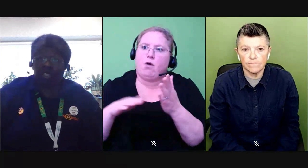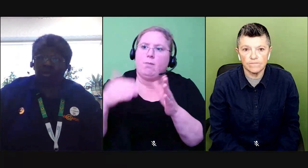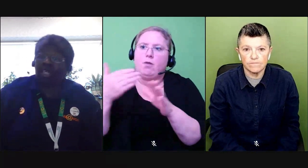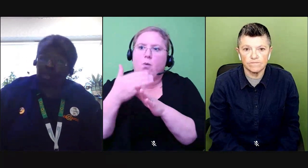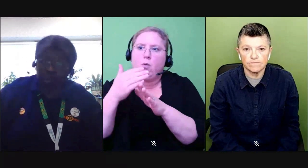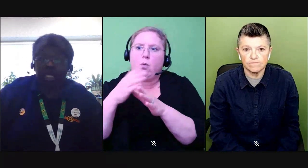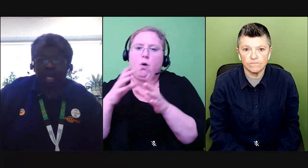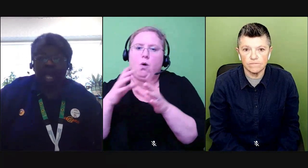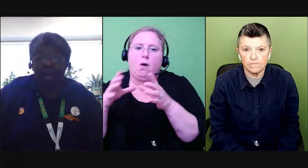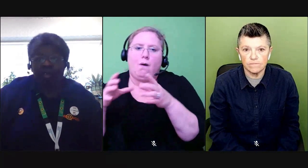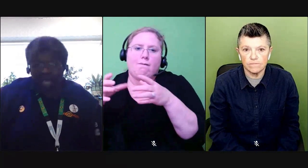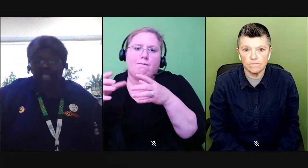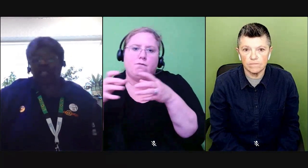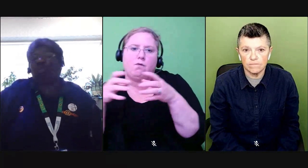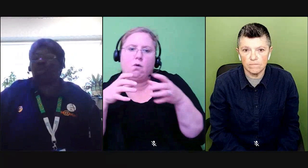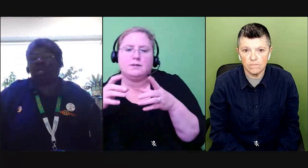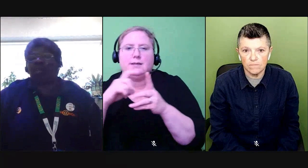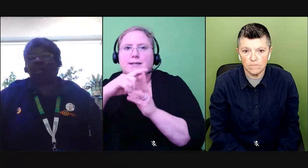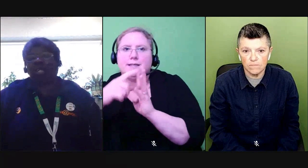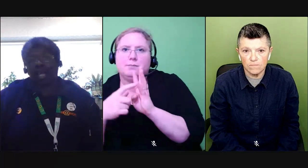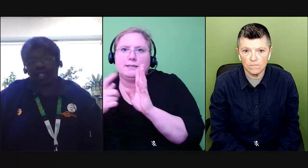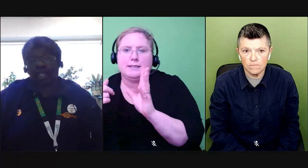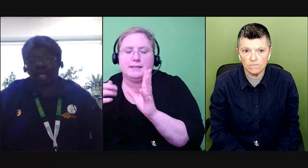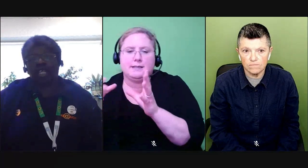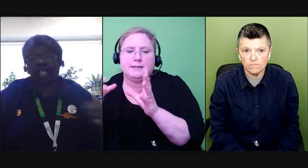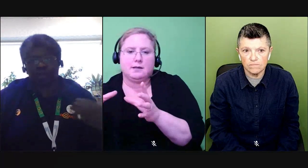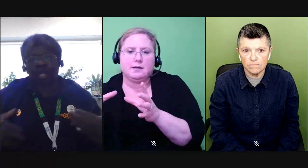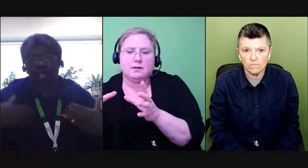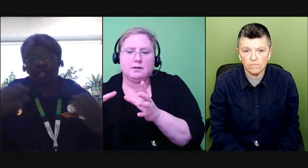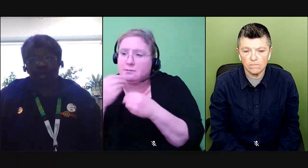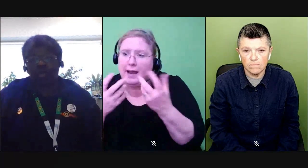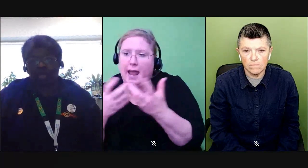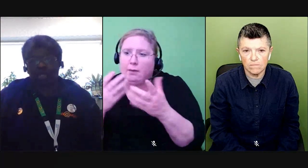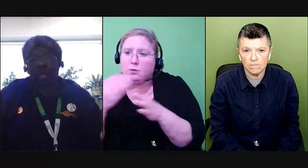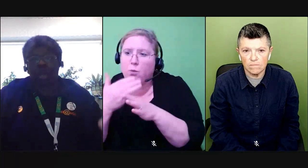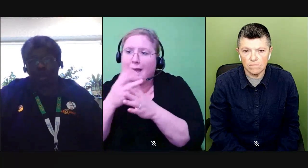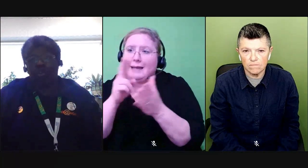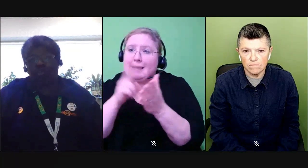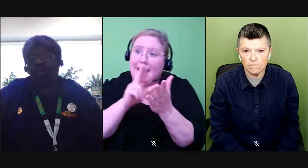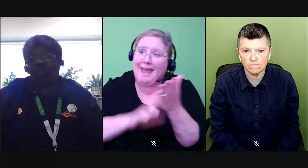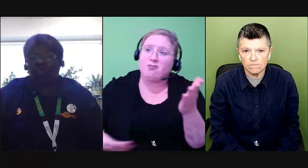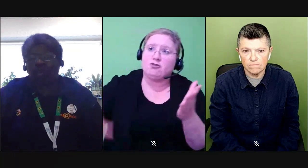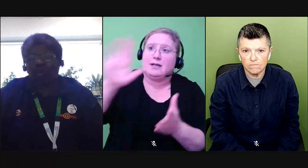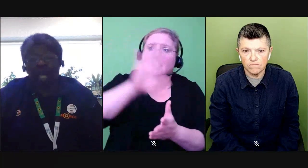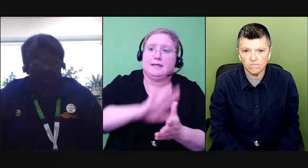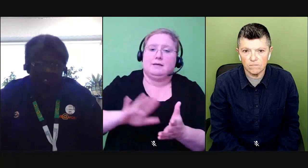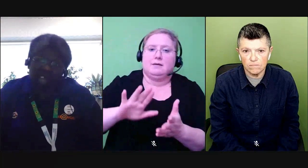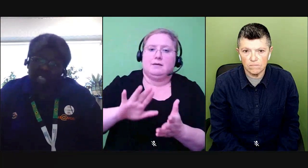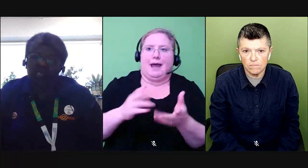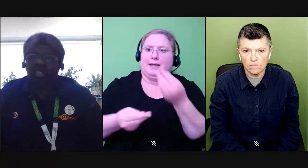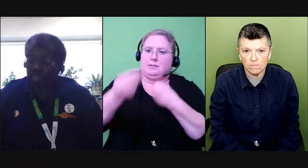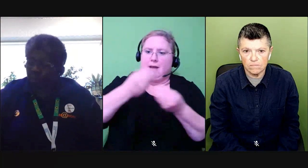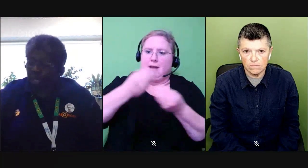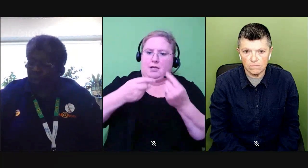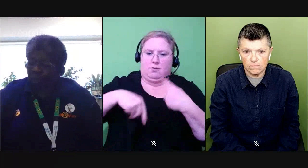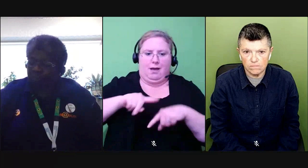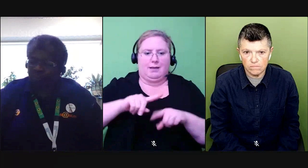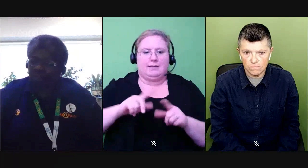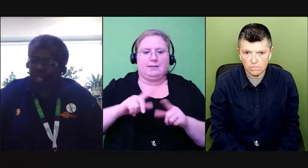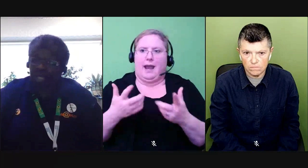to come and explain how that is working nationally and explain it to us on the ground floor and how effective it's been.